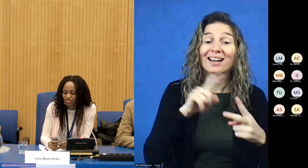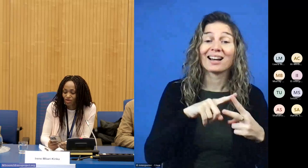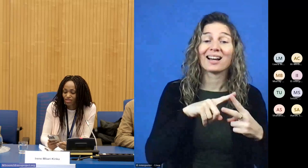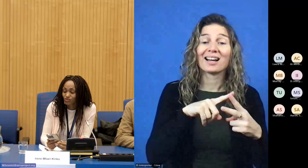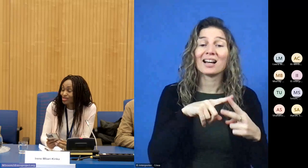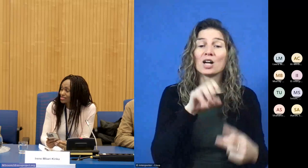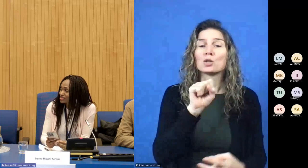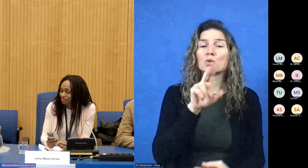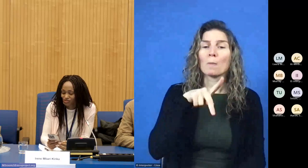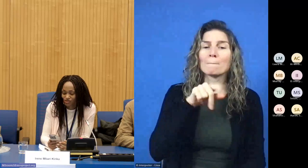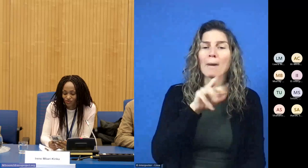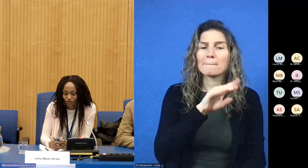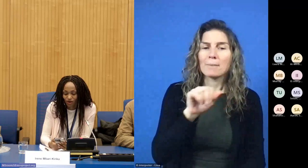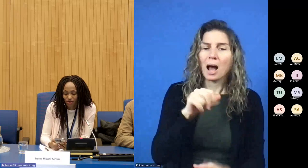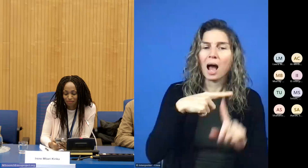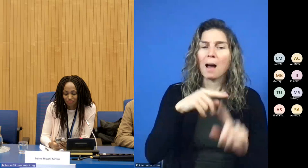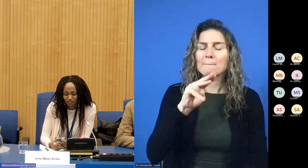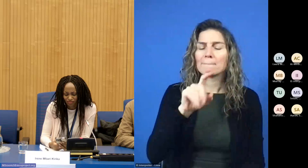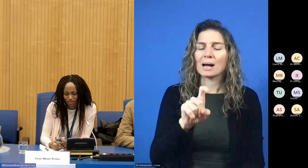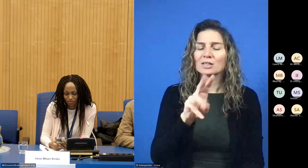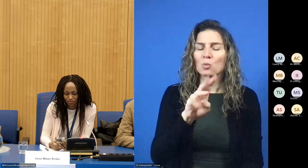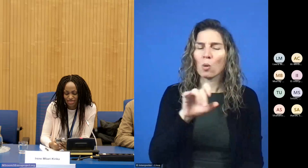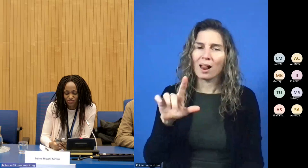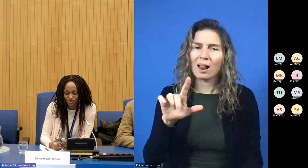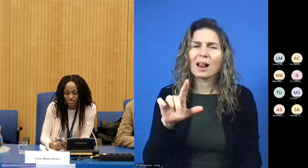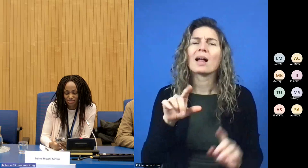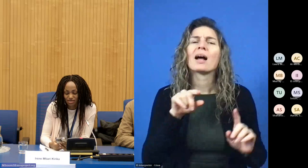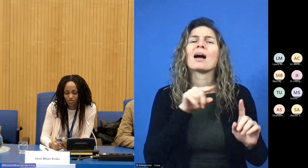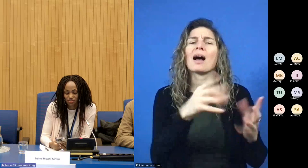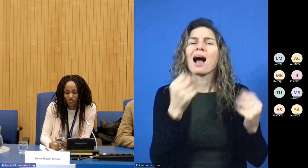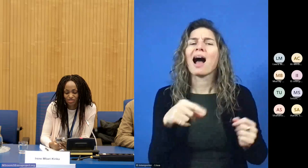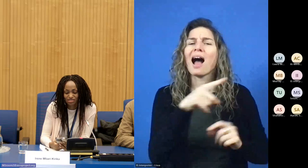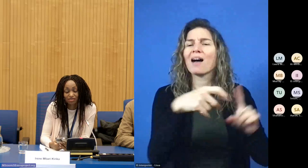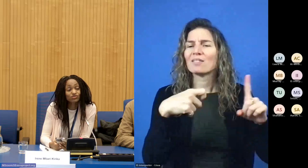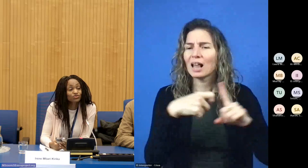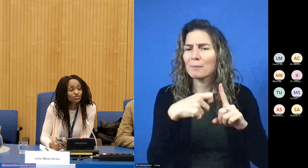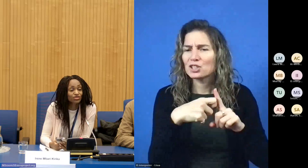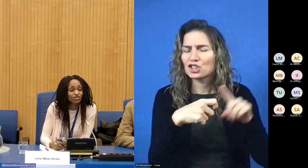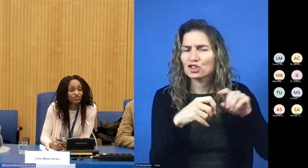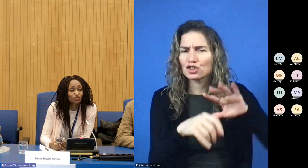they will show us the work they are doing with Kilimanjaro Blind Trust Africa, especially with